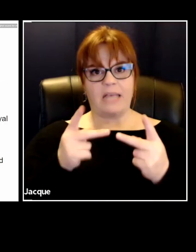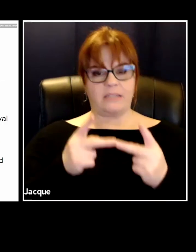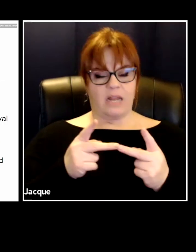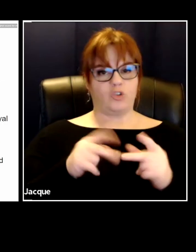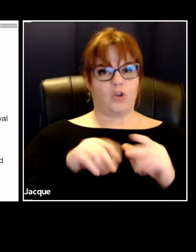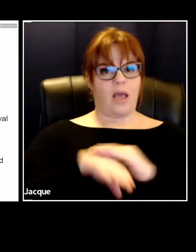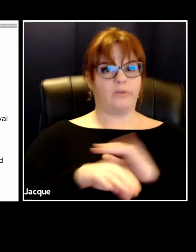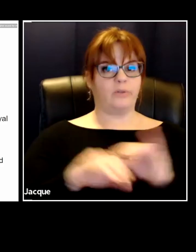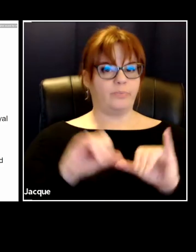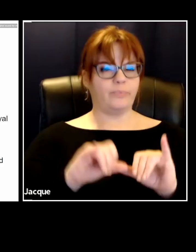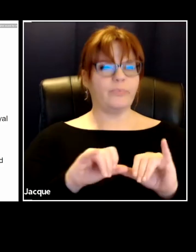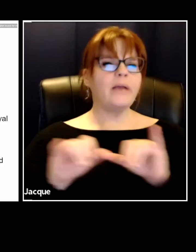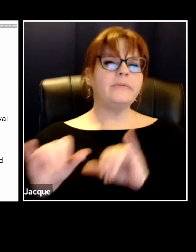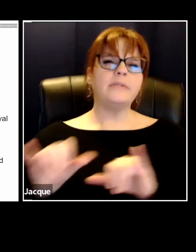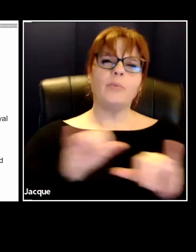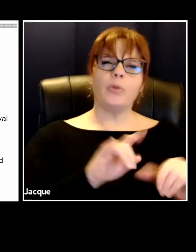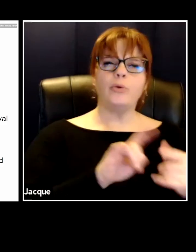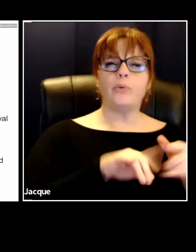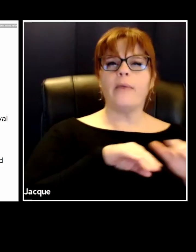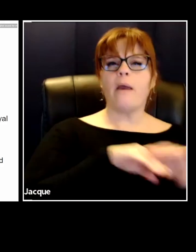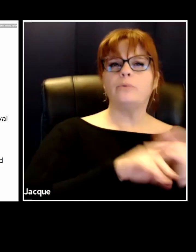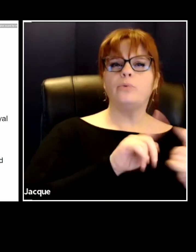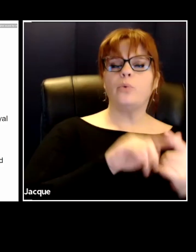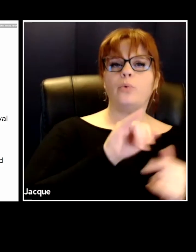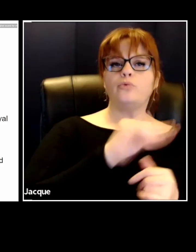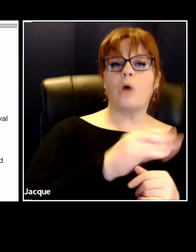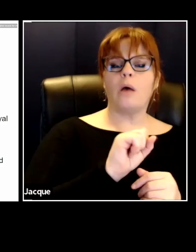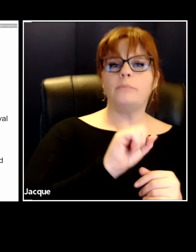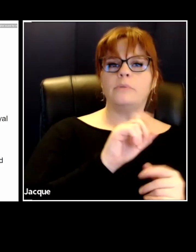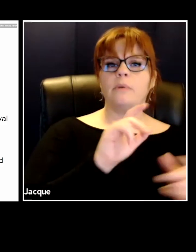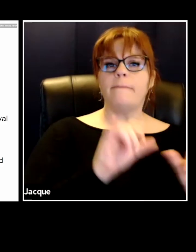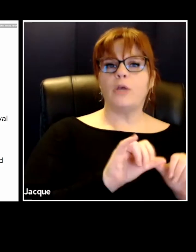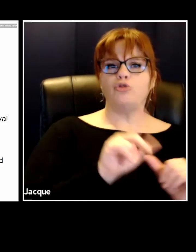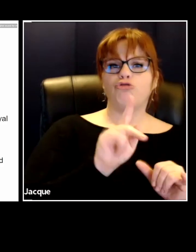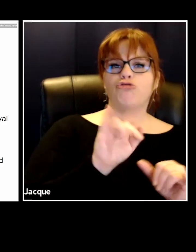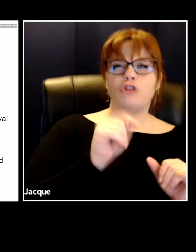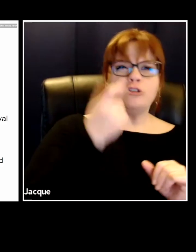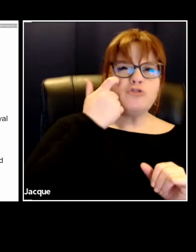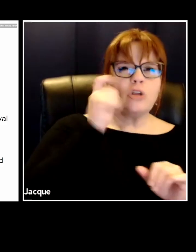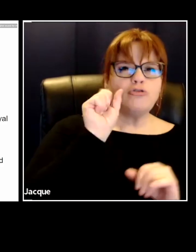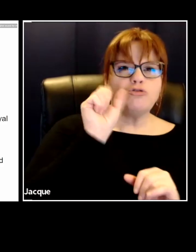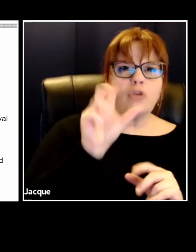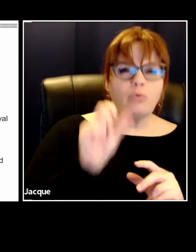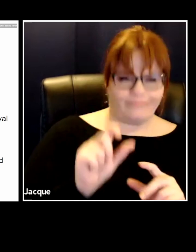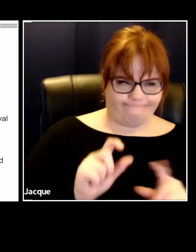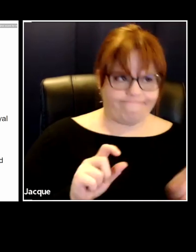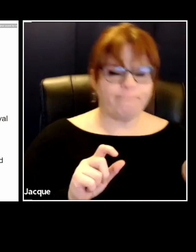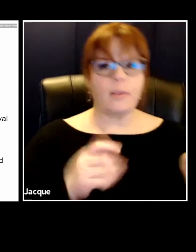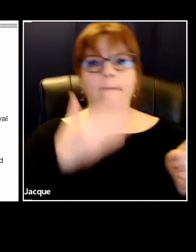jobs measures Kurt was showing. Um, and so we're excited that as better data on sidewalks become